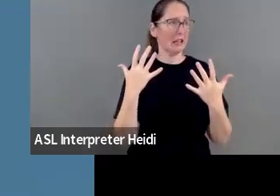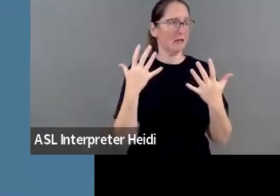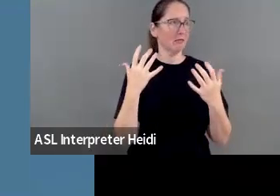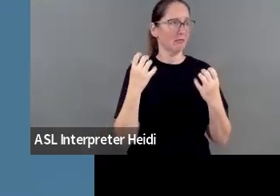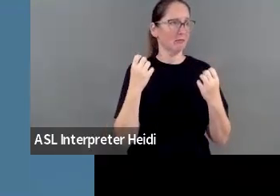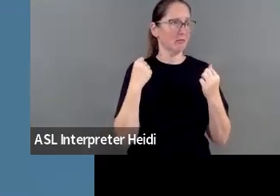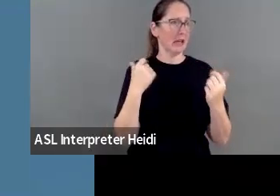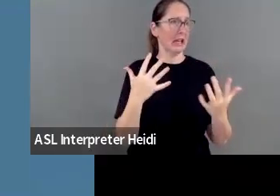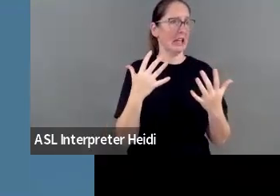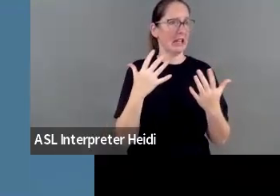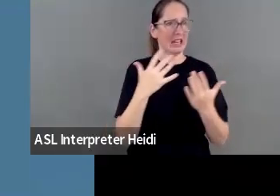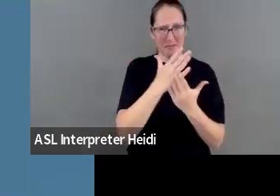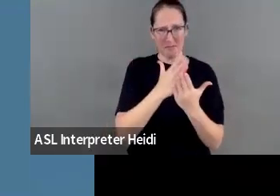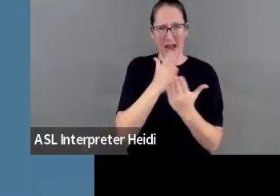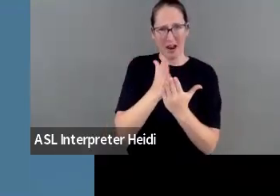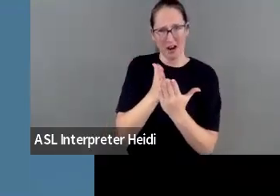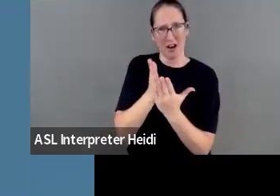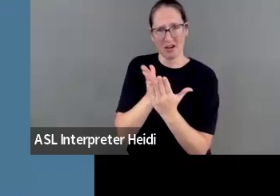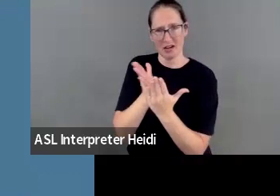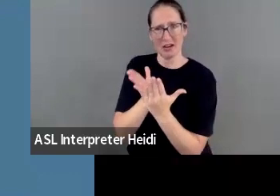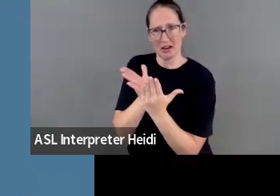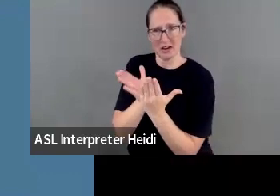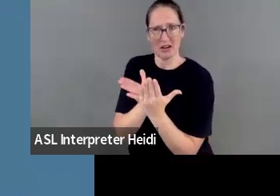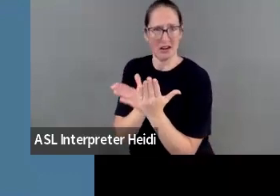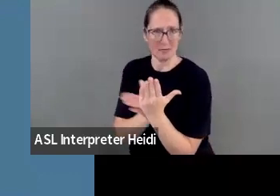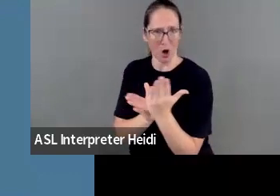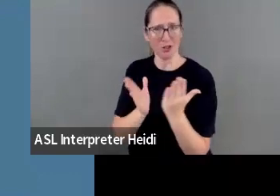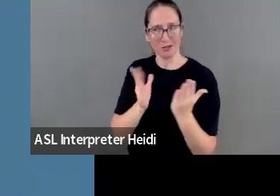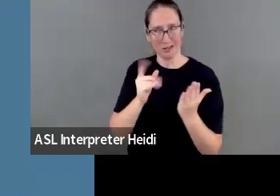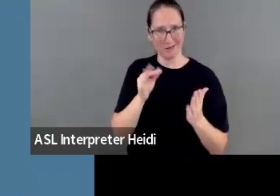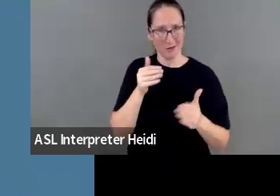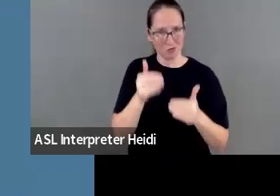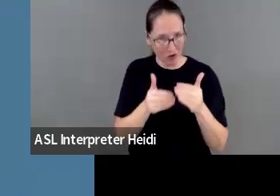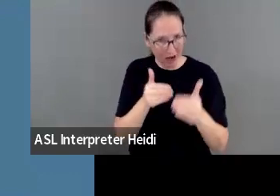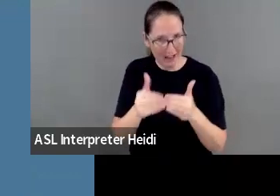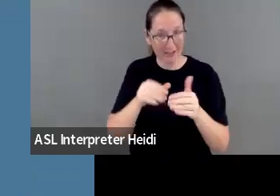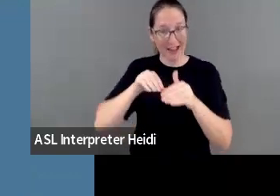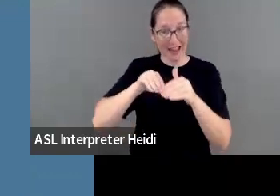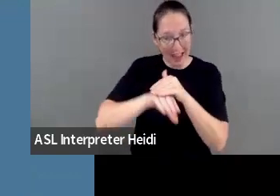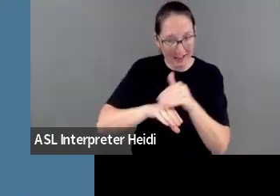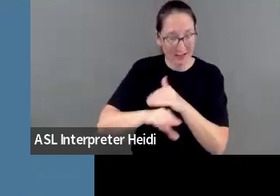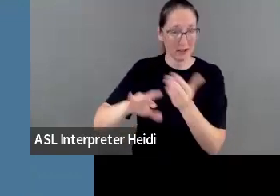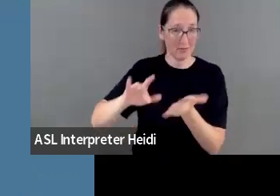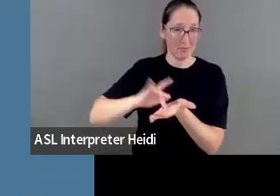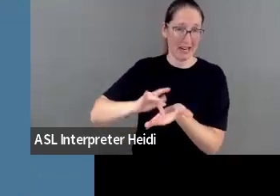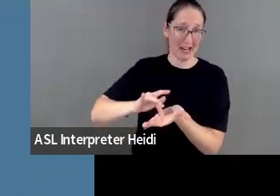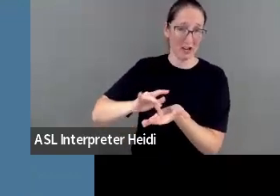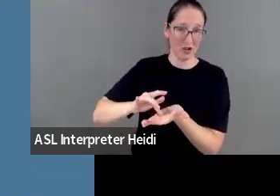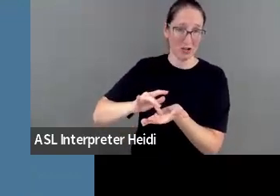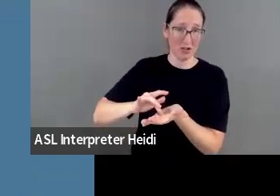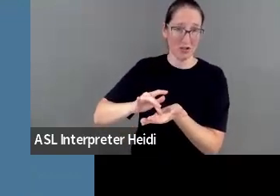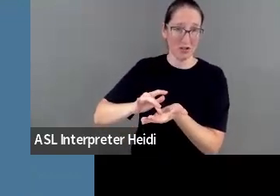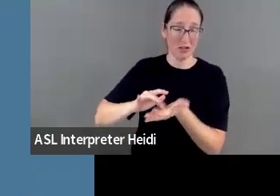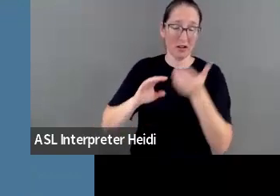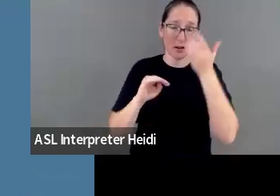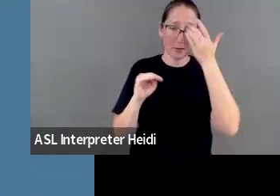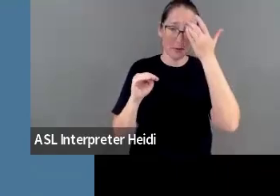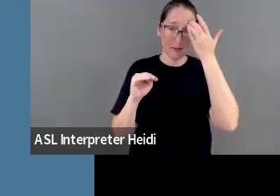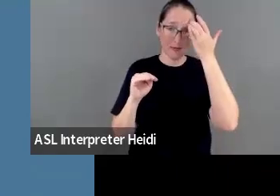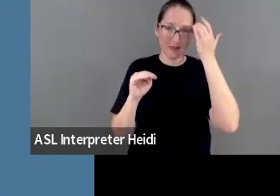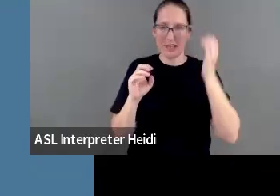SPEAKER: Thank you for your responses. Yes, I think going